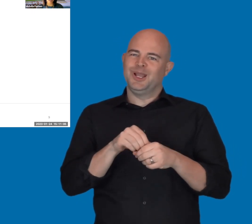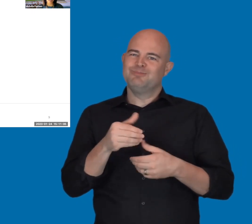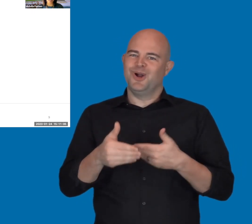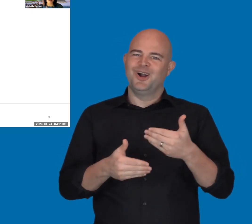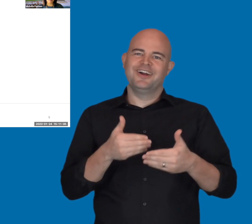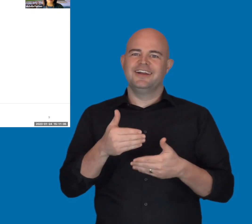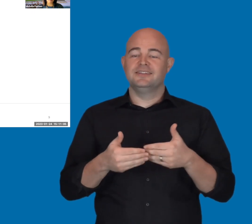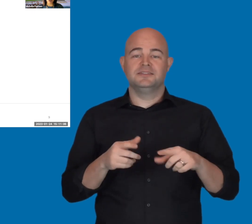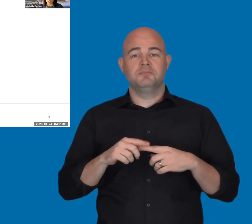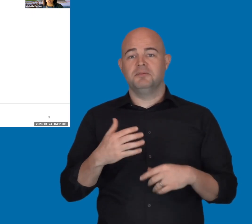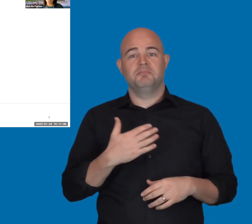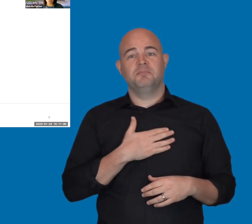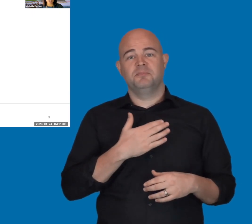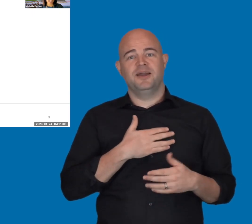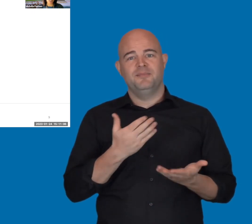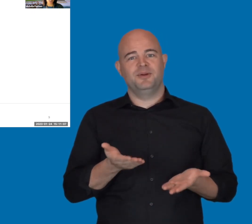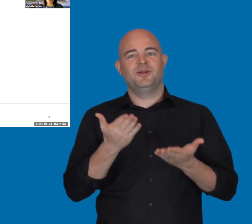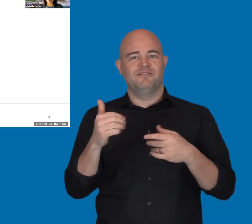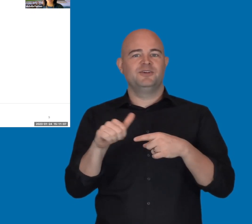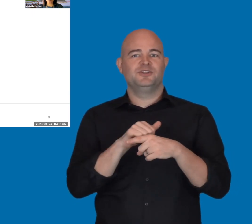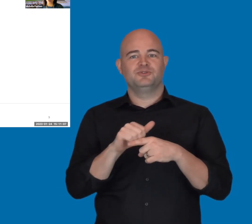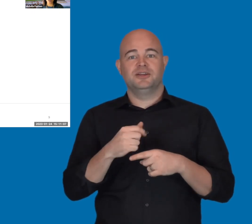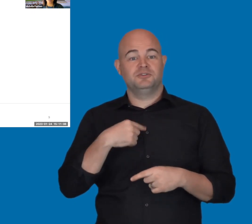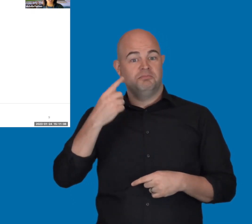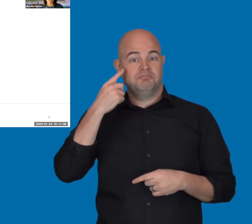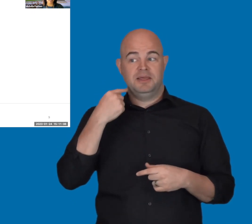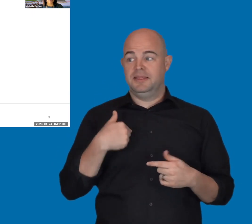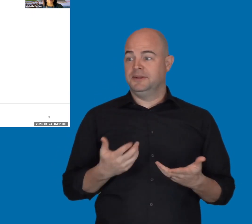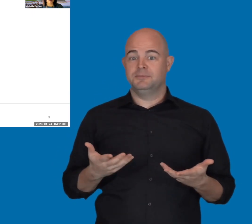to open their eyes to new things, think out of the box